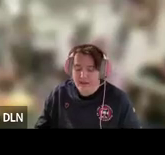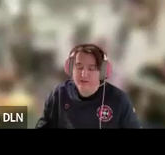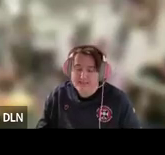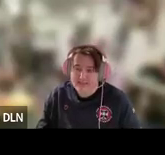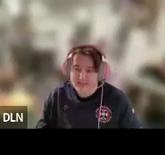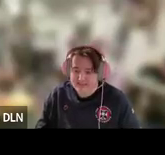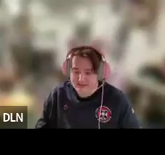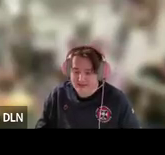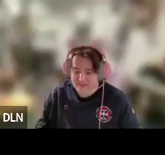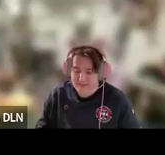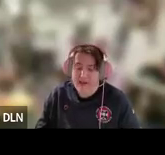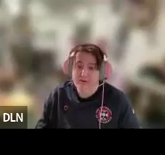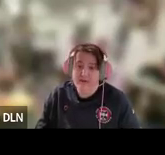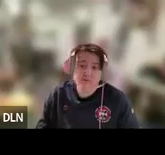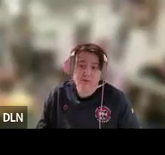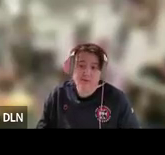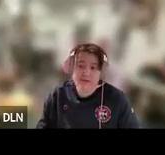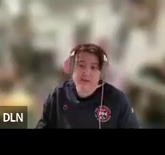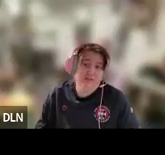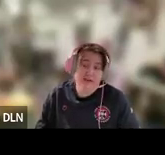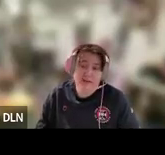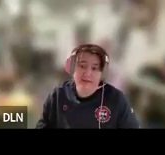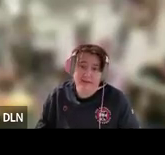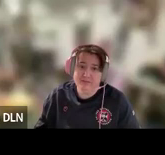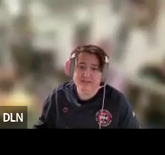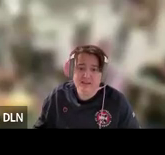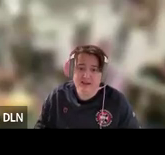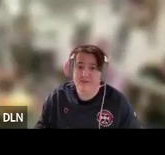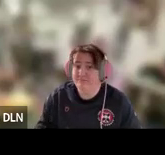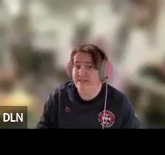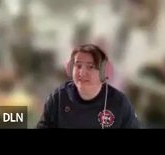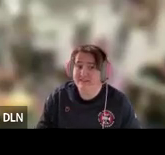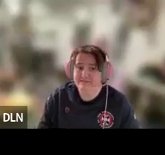how to say it and how to best represent myself and my claims. Next slide.